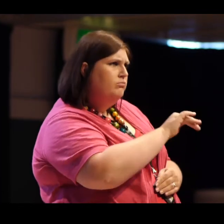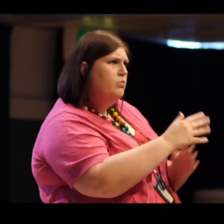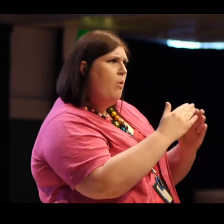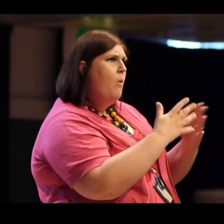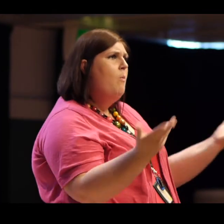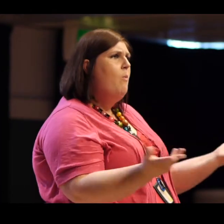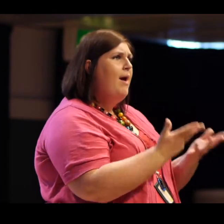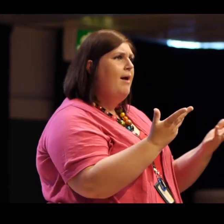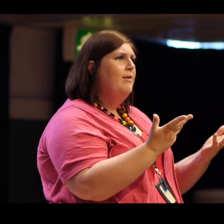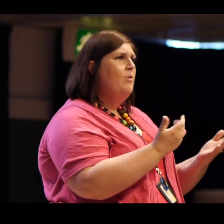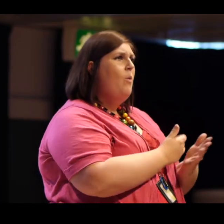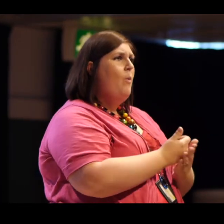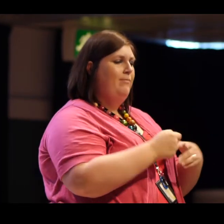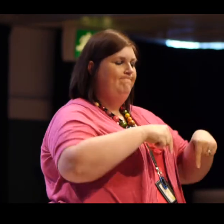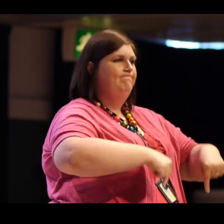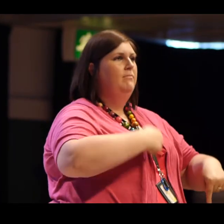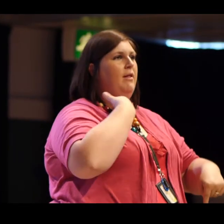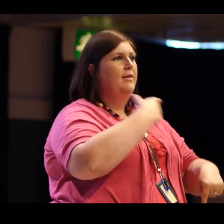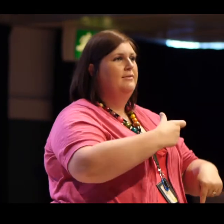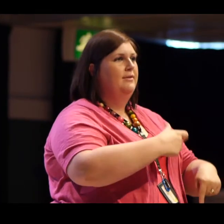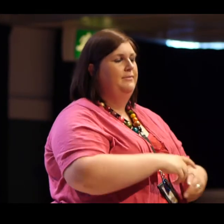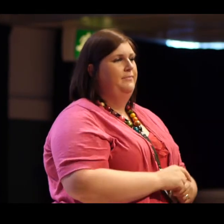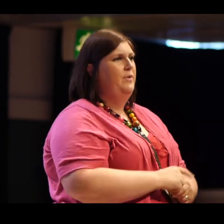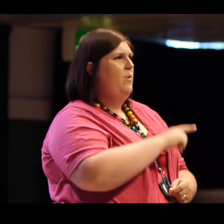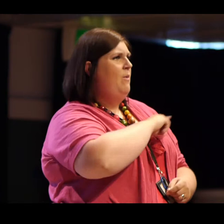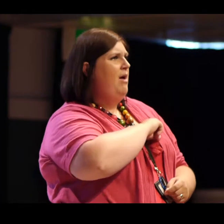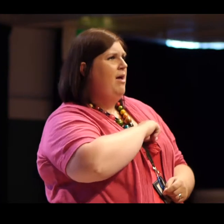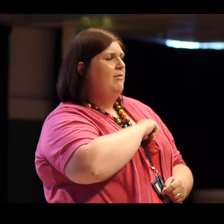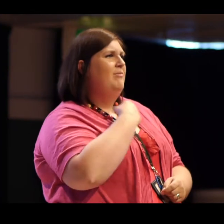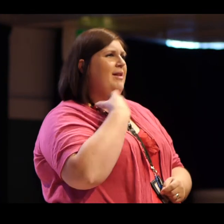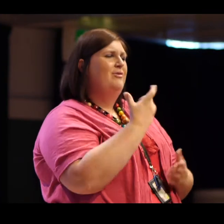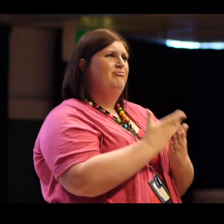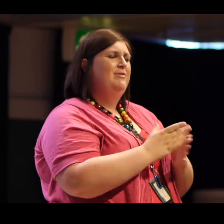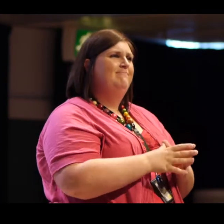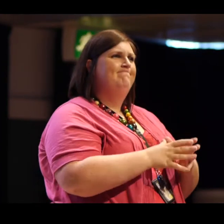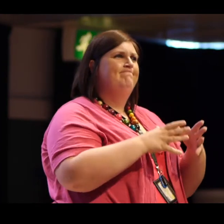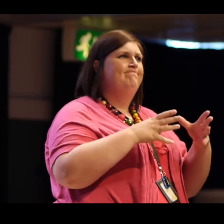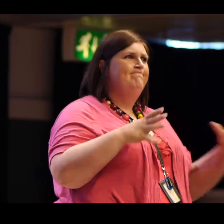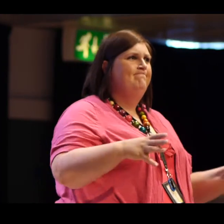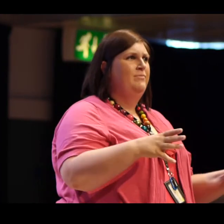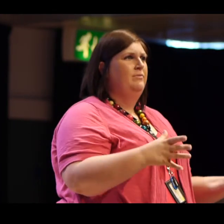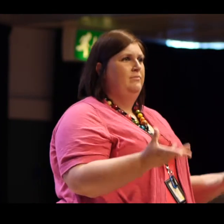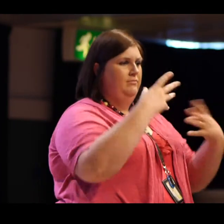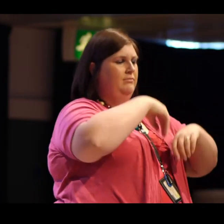he would unhesitatingly say, "Leicester". Leicester has played a massive part in his life.